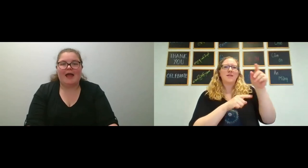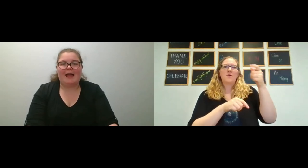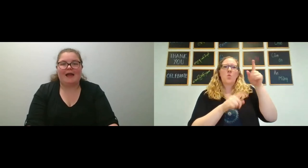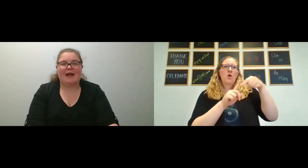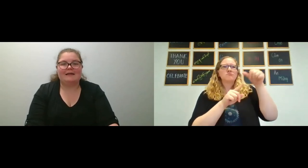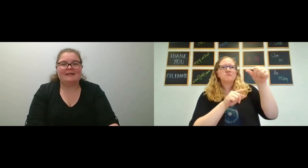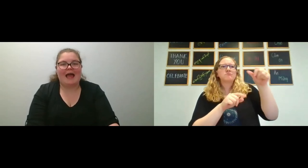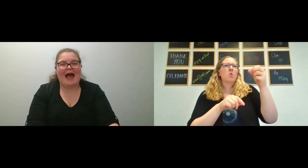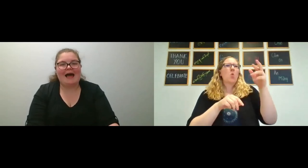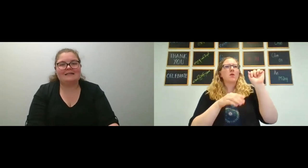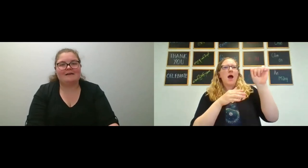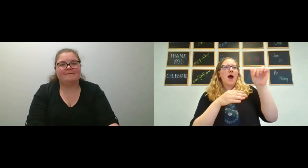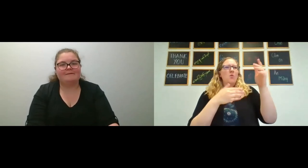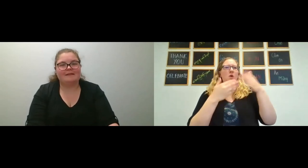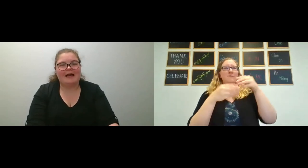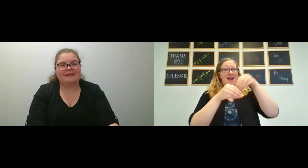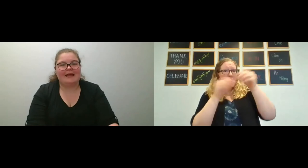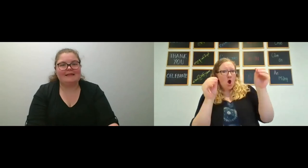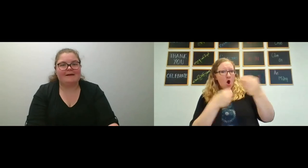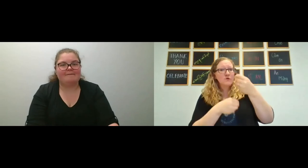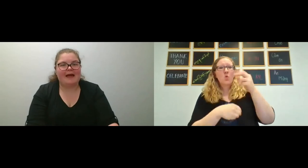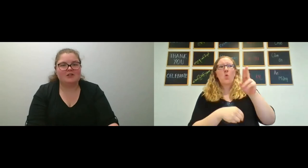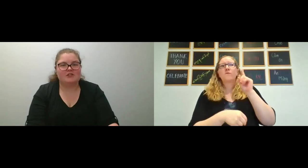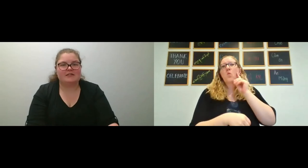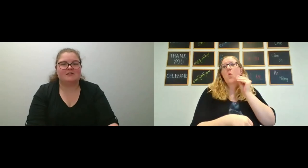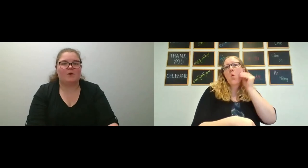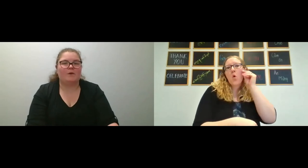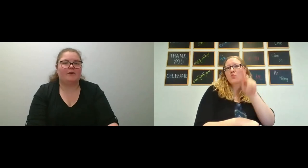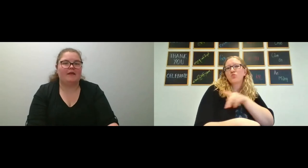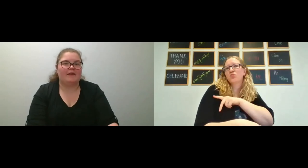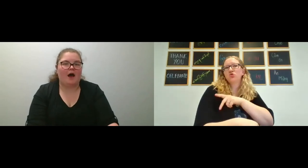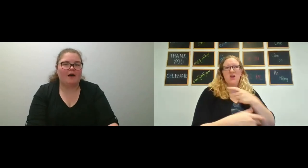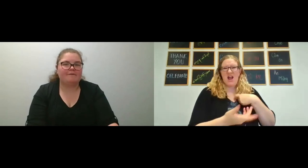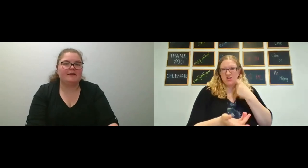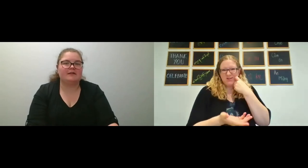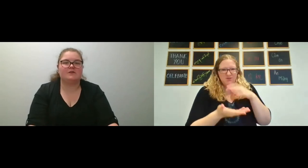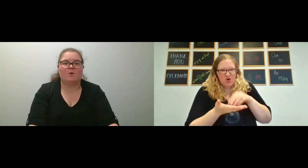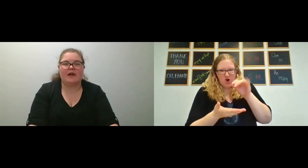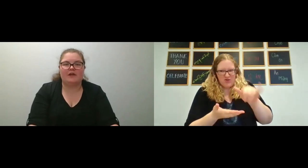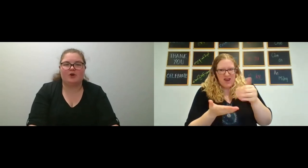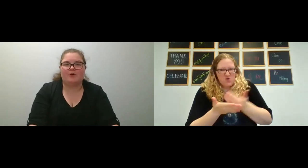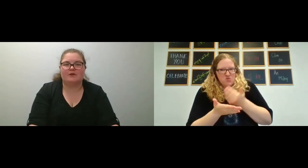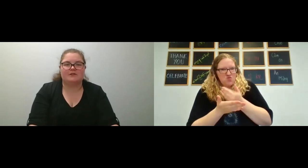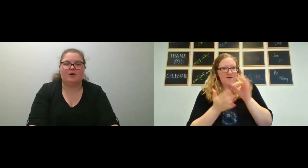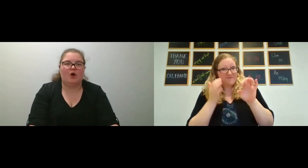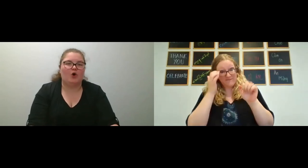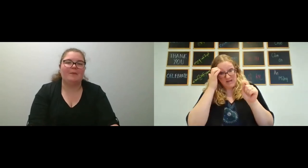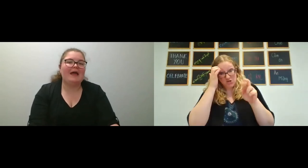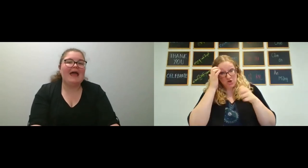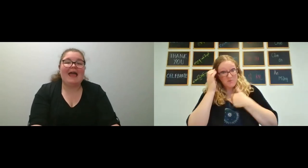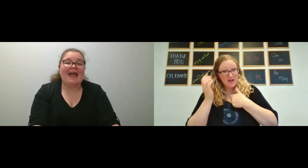and it has a light that flashes. So when you're in the office or in your personal home,